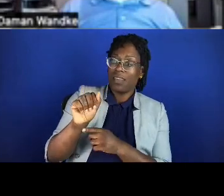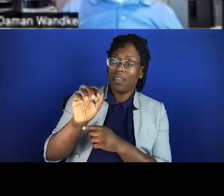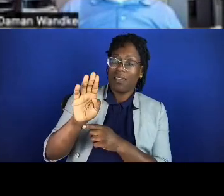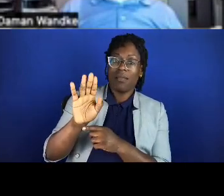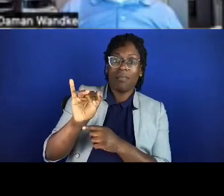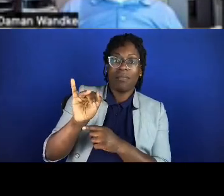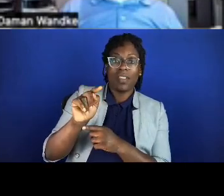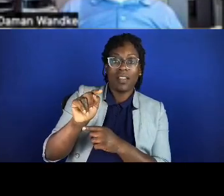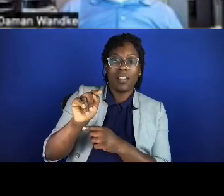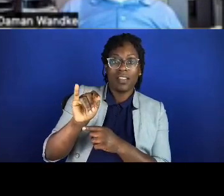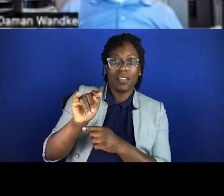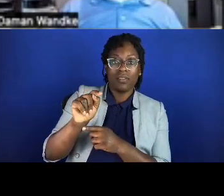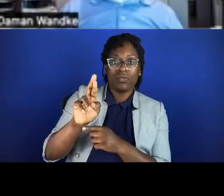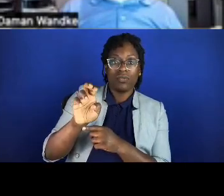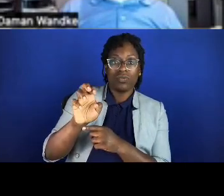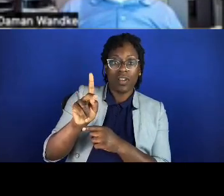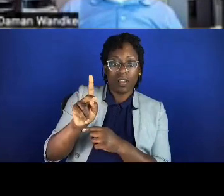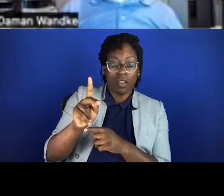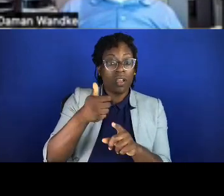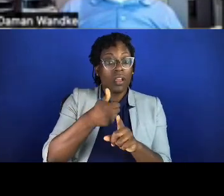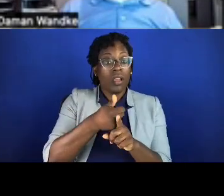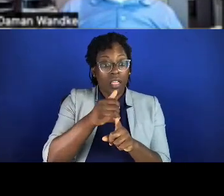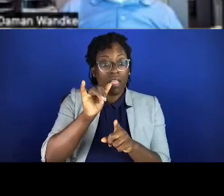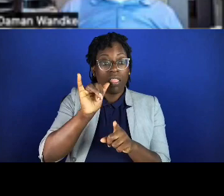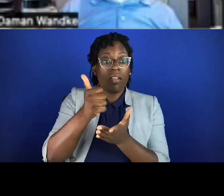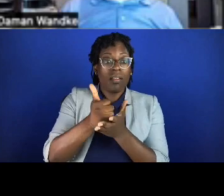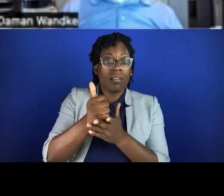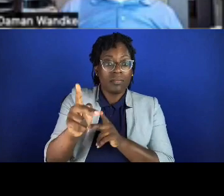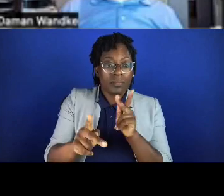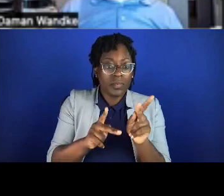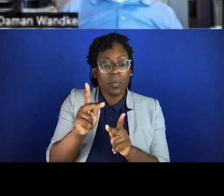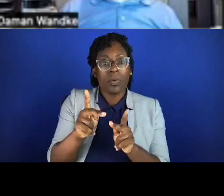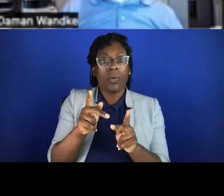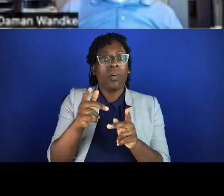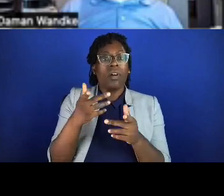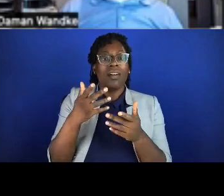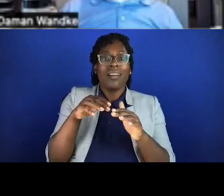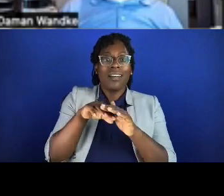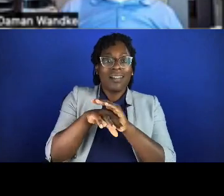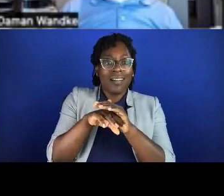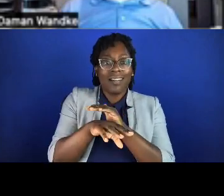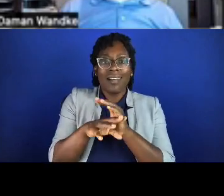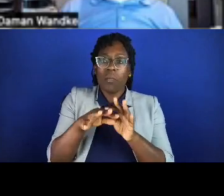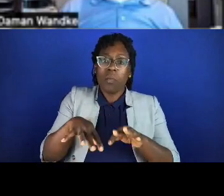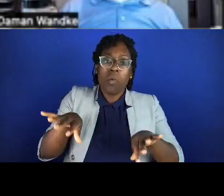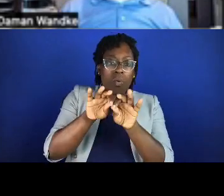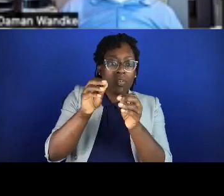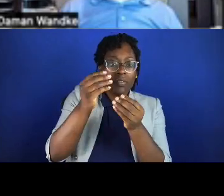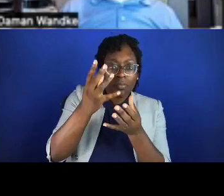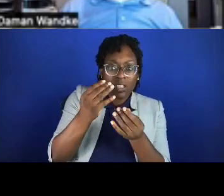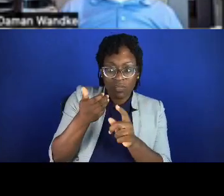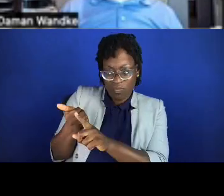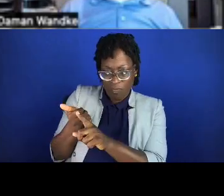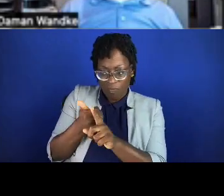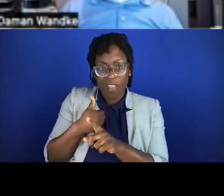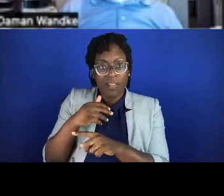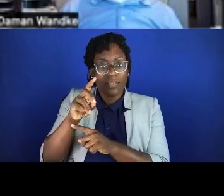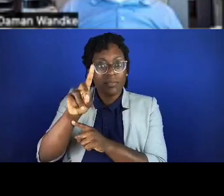and review platform that provides people with disabilities critical accessibility information